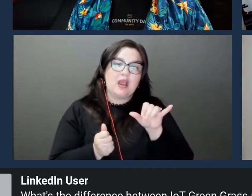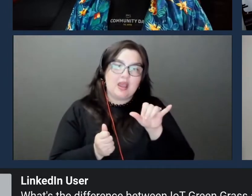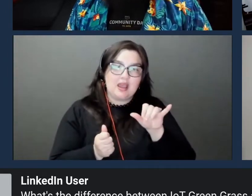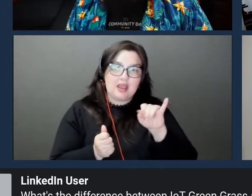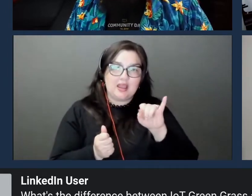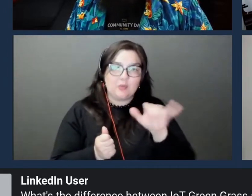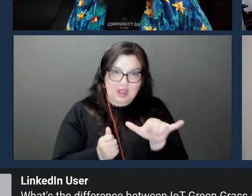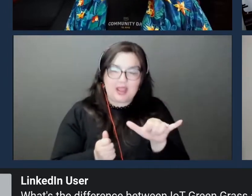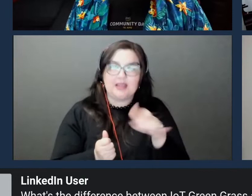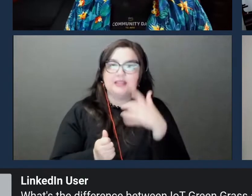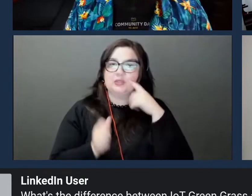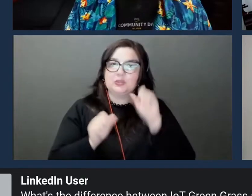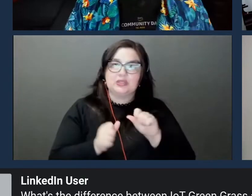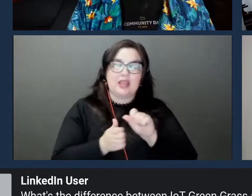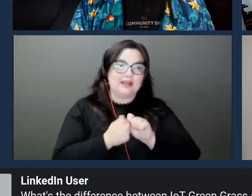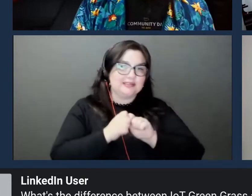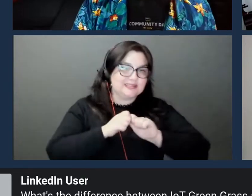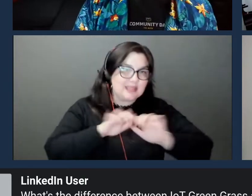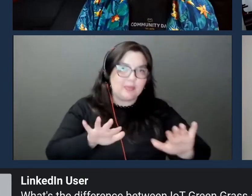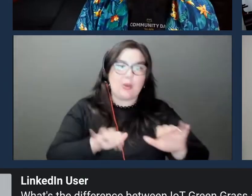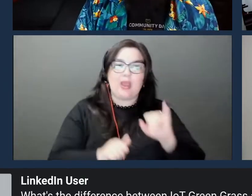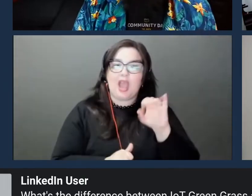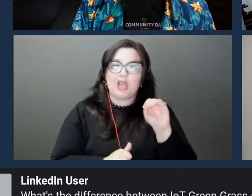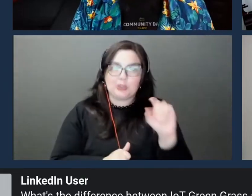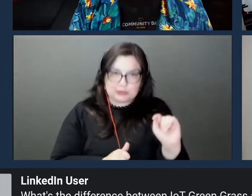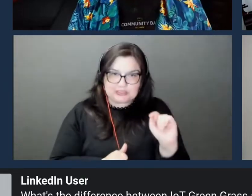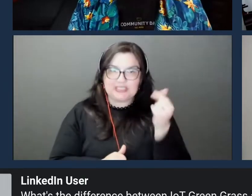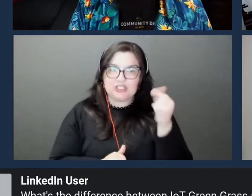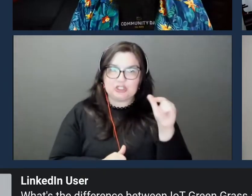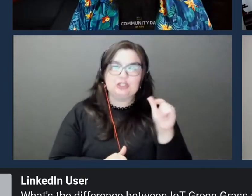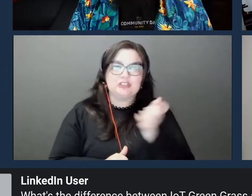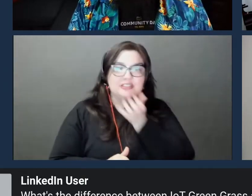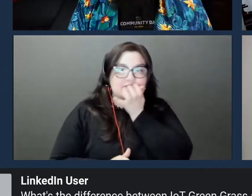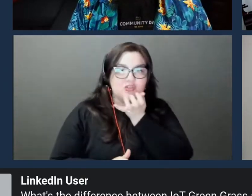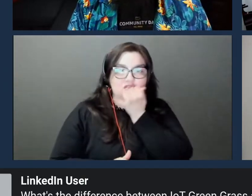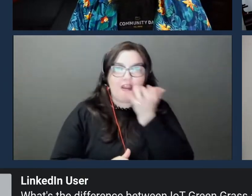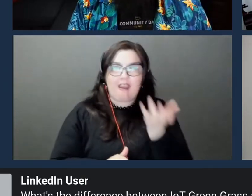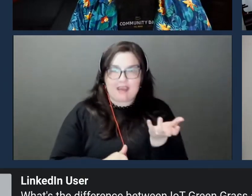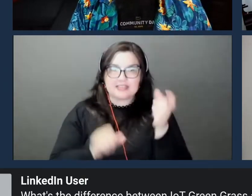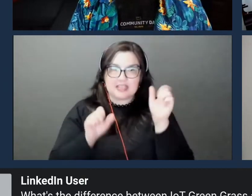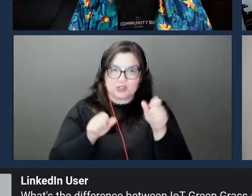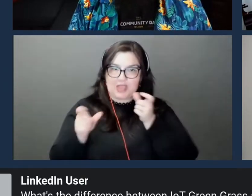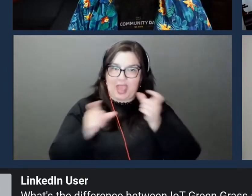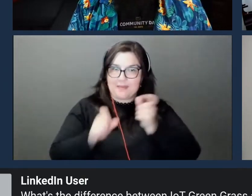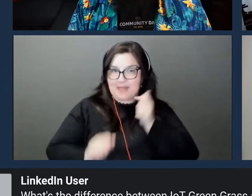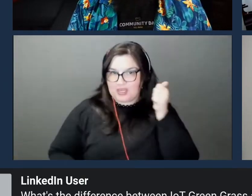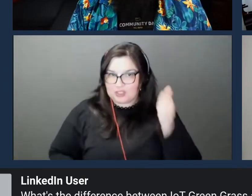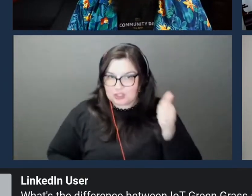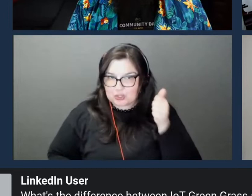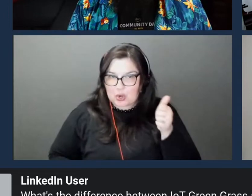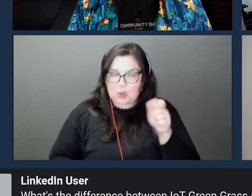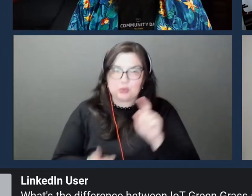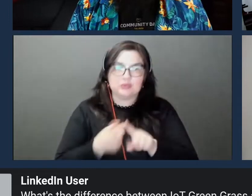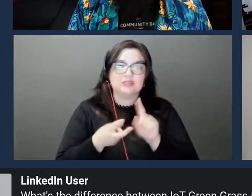you can deploy IOT Greengrass on top of that, and then you can kind of manage that whole thing on your own. We have had some customers do this,